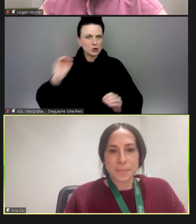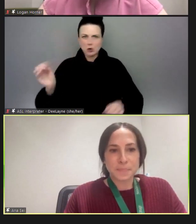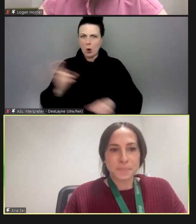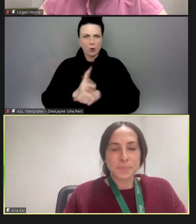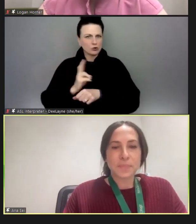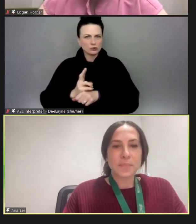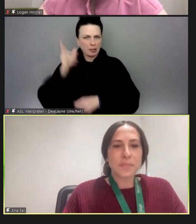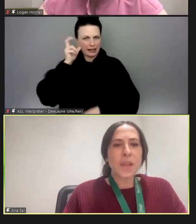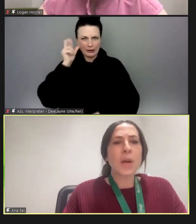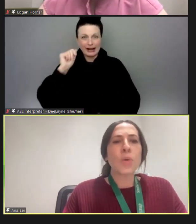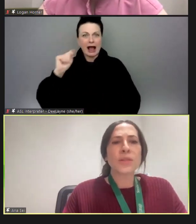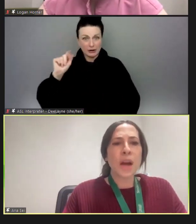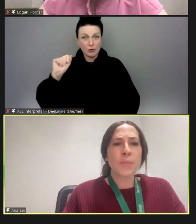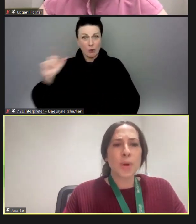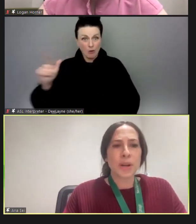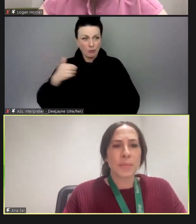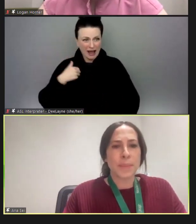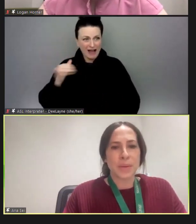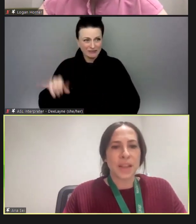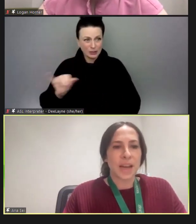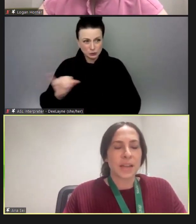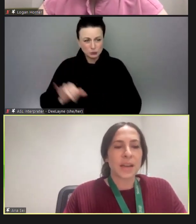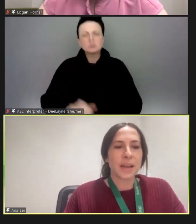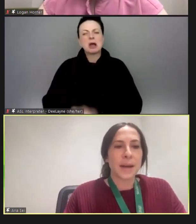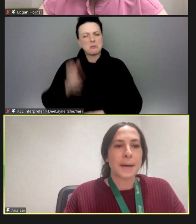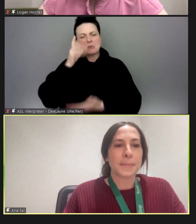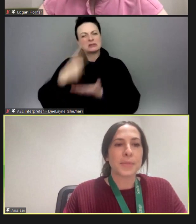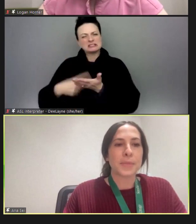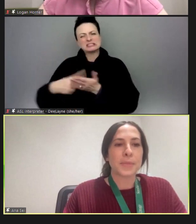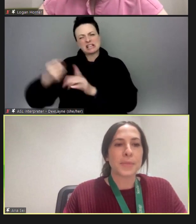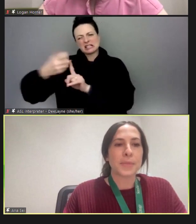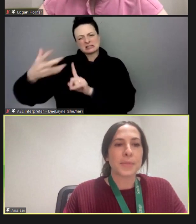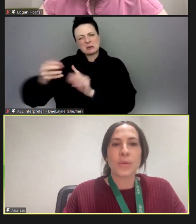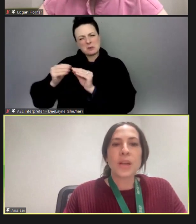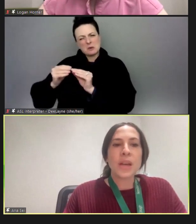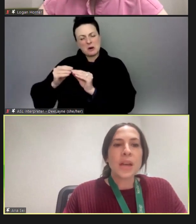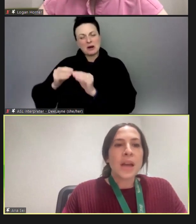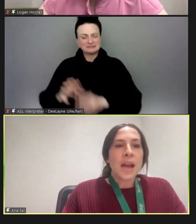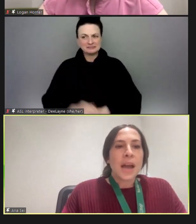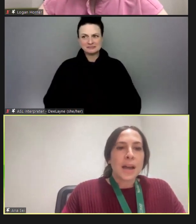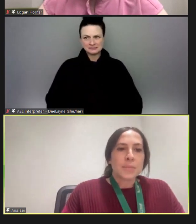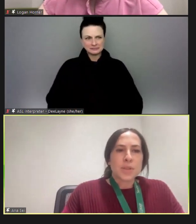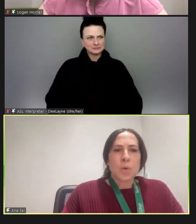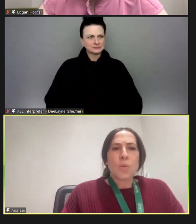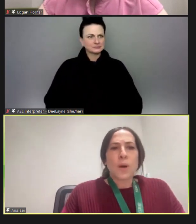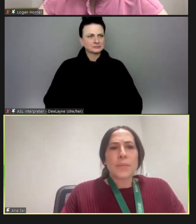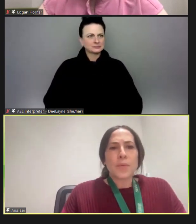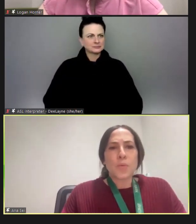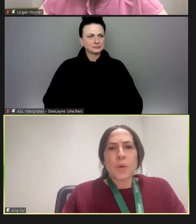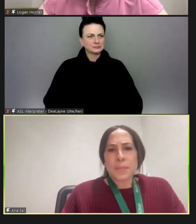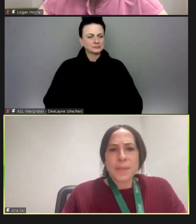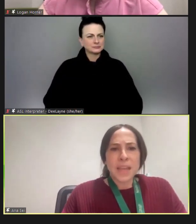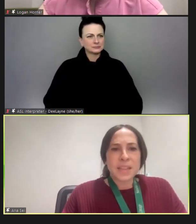hearing and we'll talk more about that